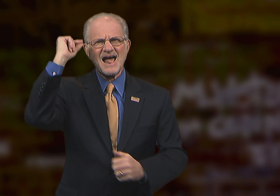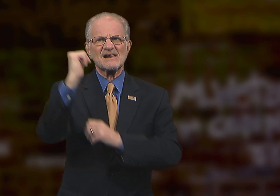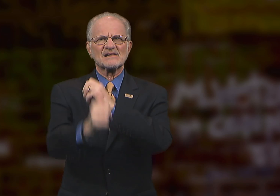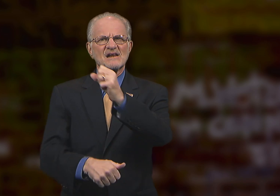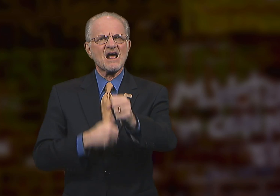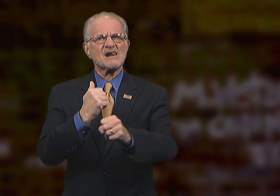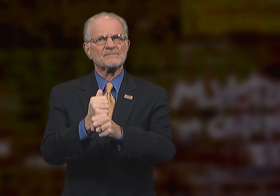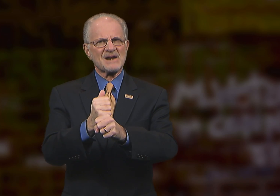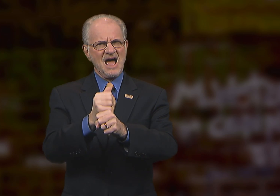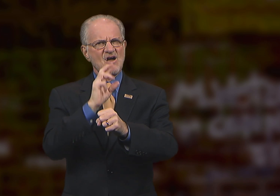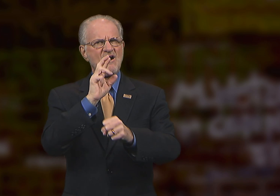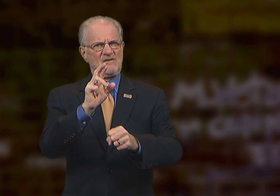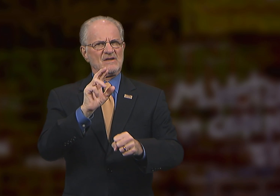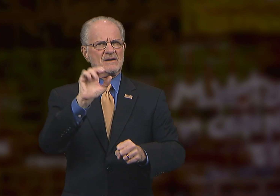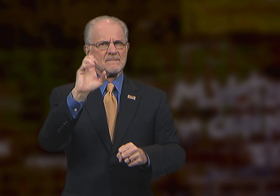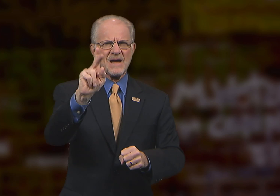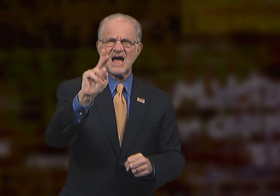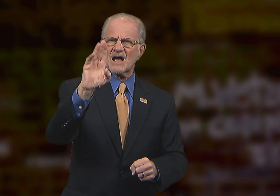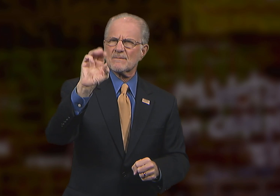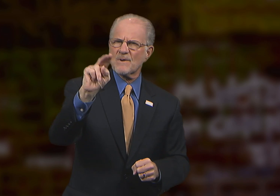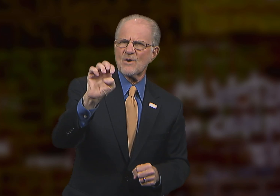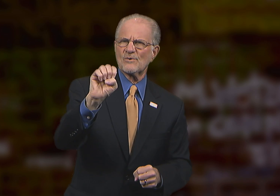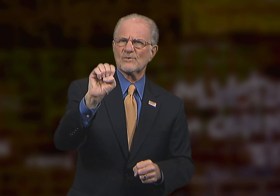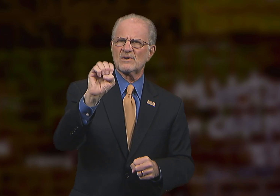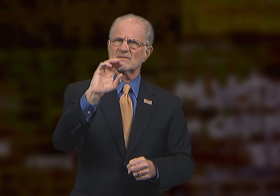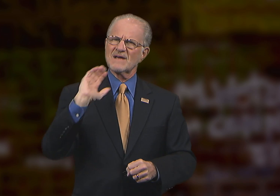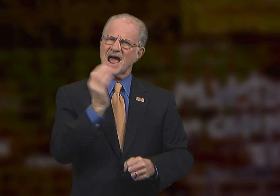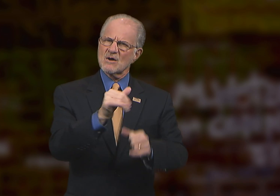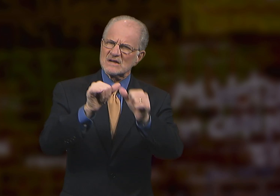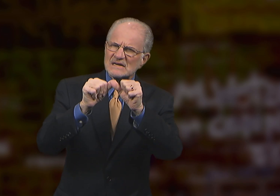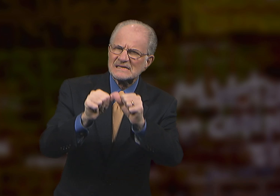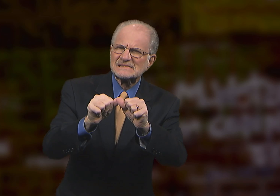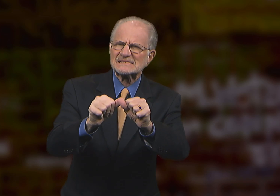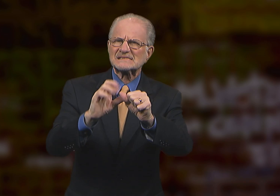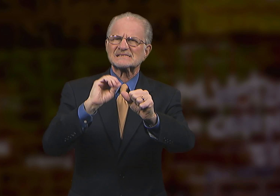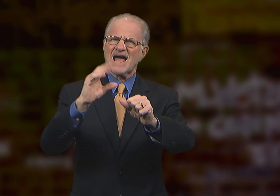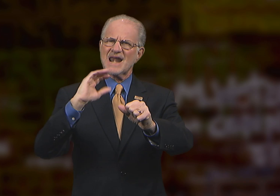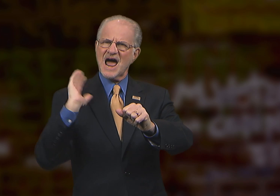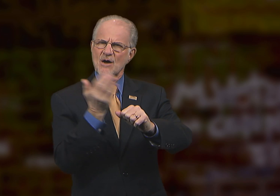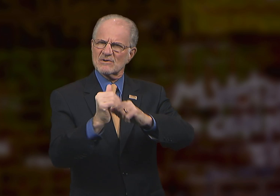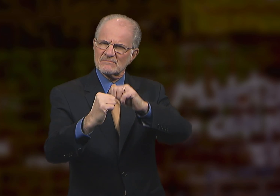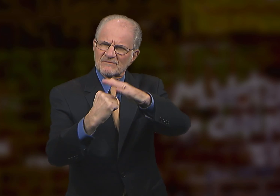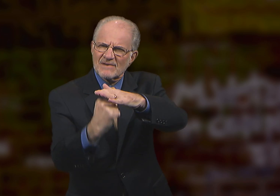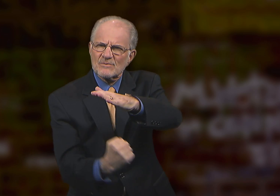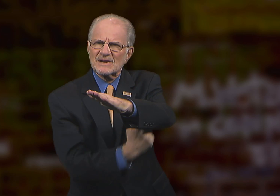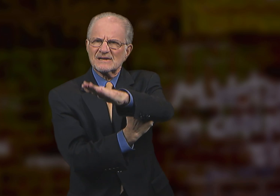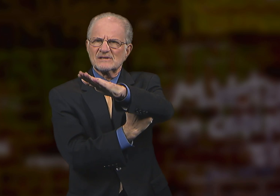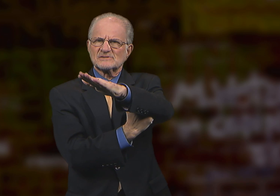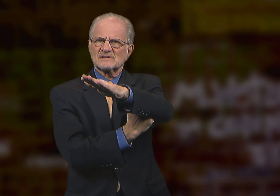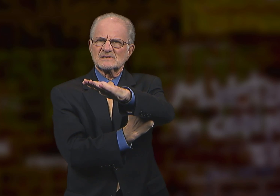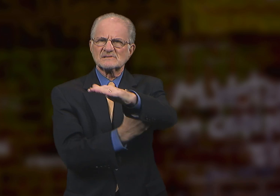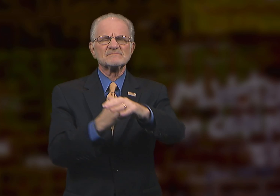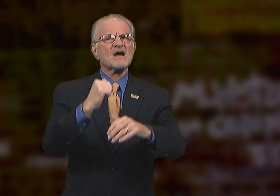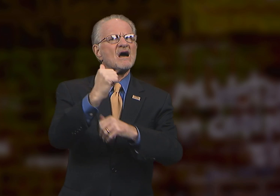Gallaudet alumni are our backbone, our consistency and our foundation.